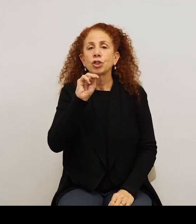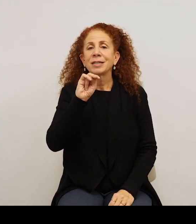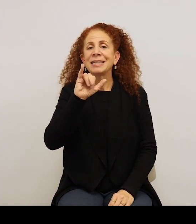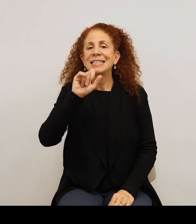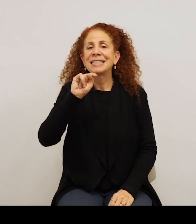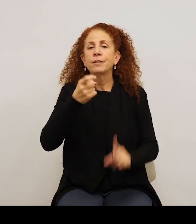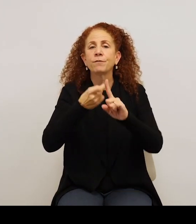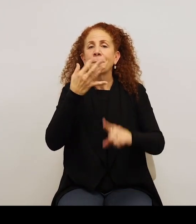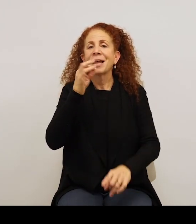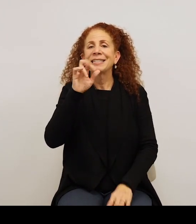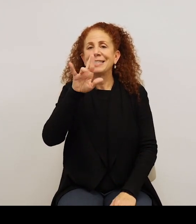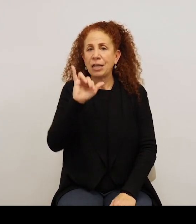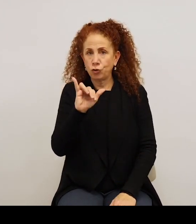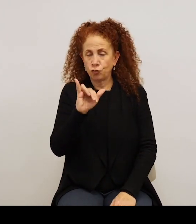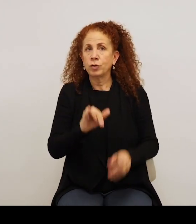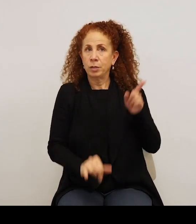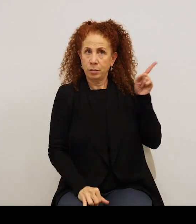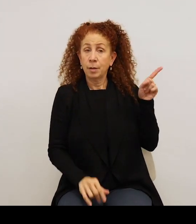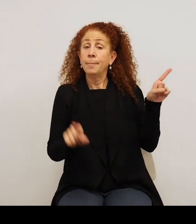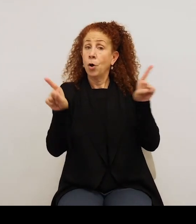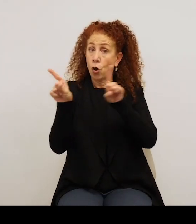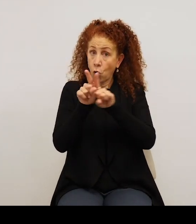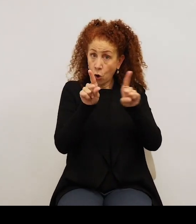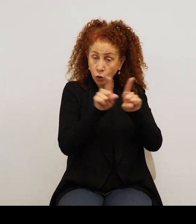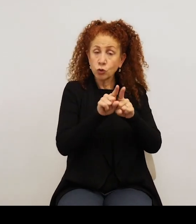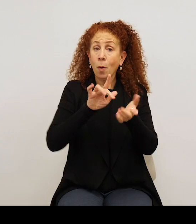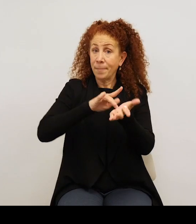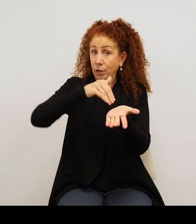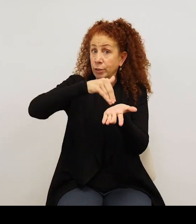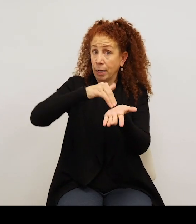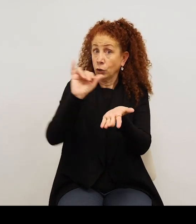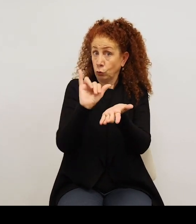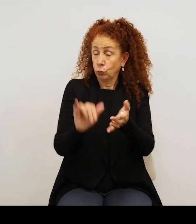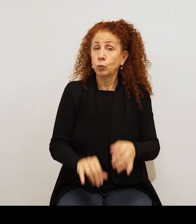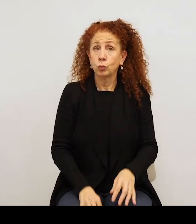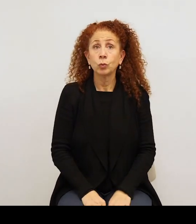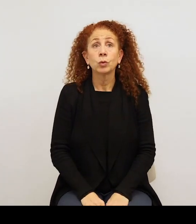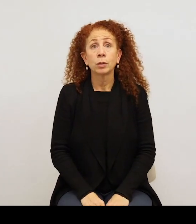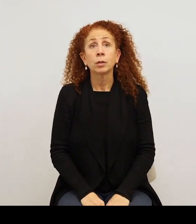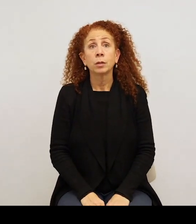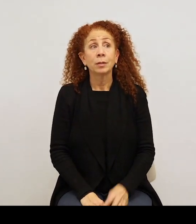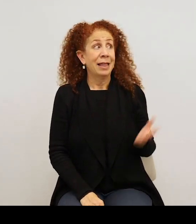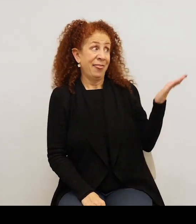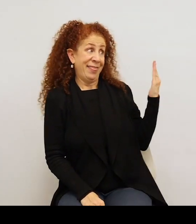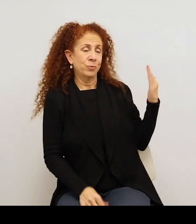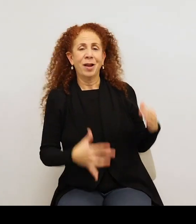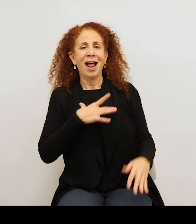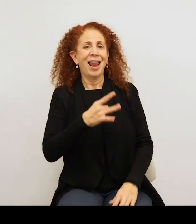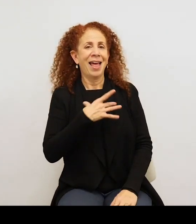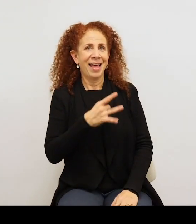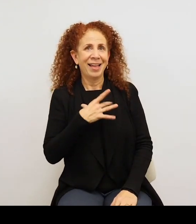but also a medical doctor. And this I liked because it kind of turns